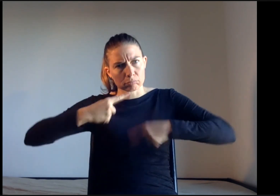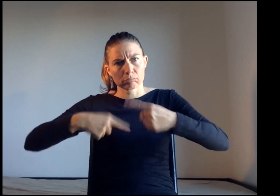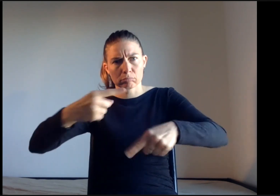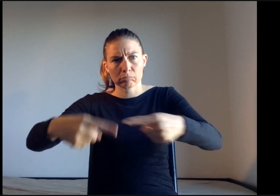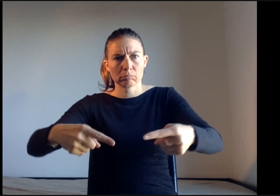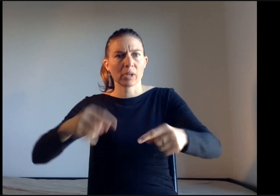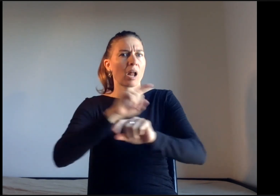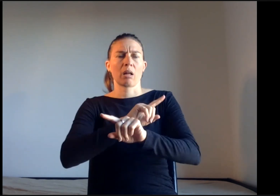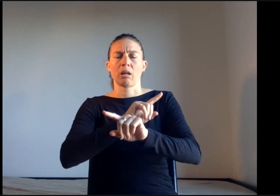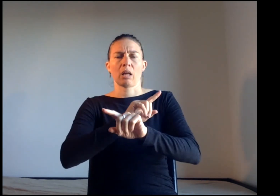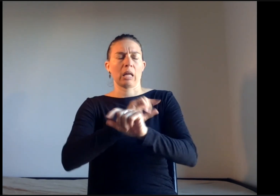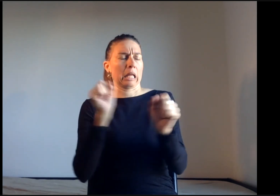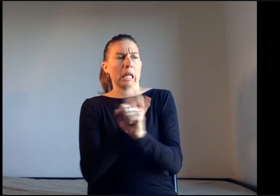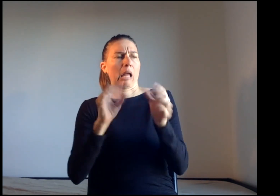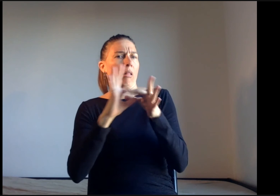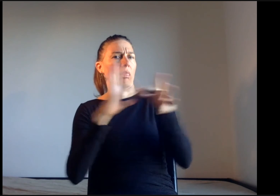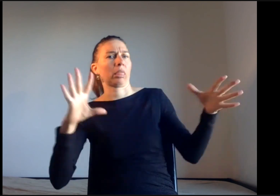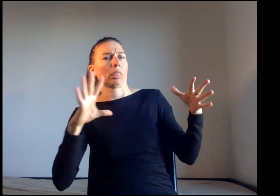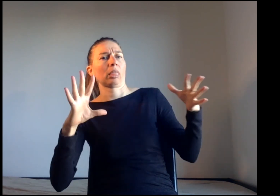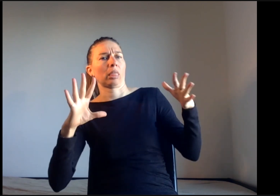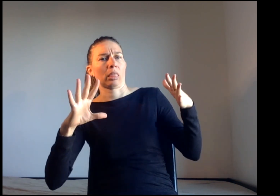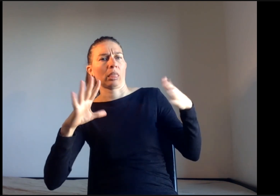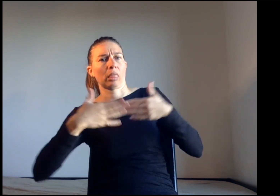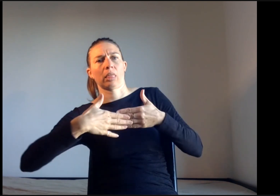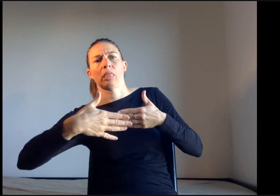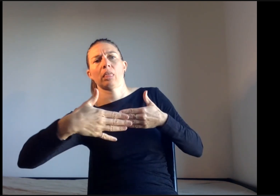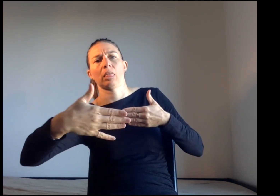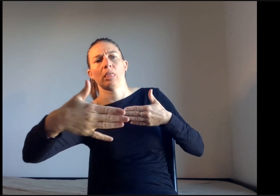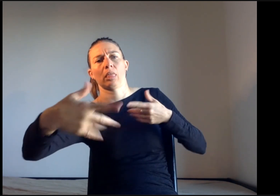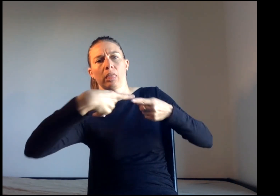to get results and it works. We saw a few positive examples